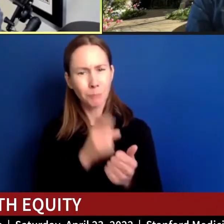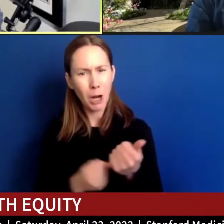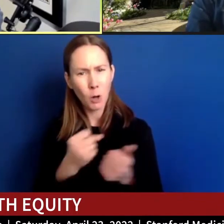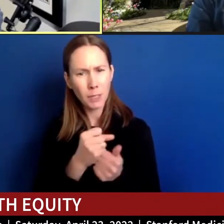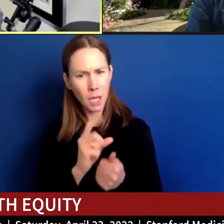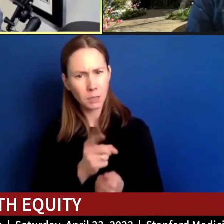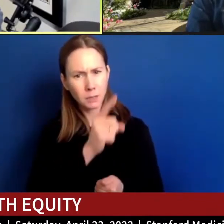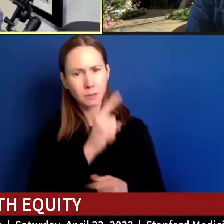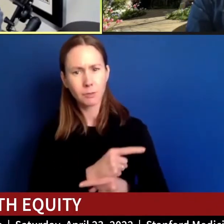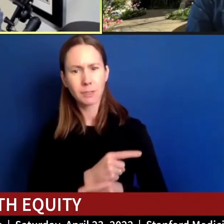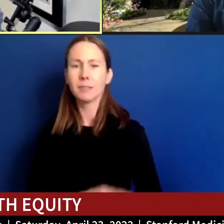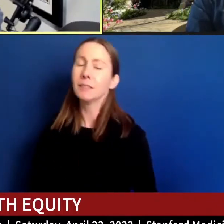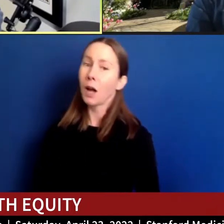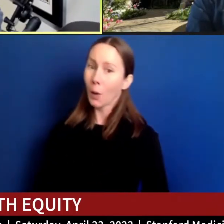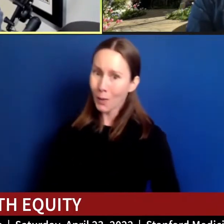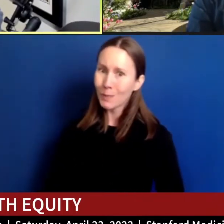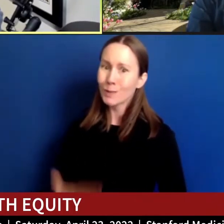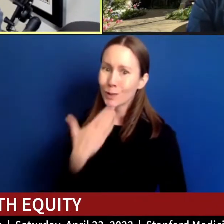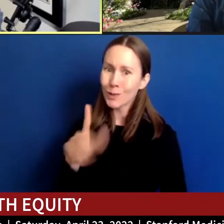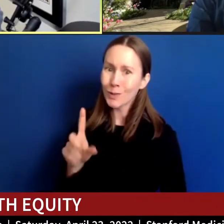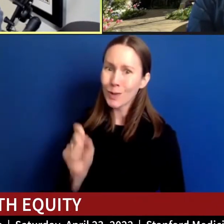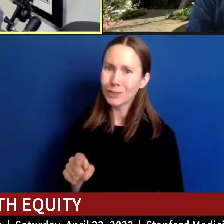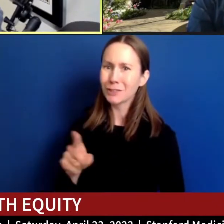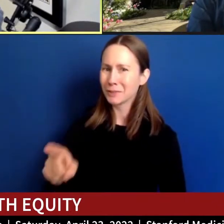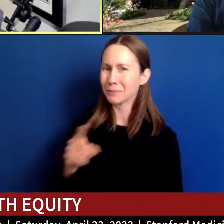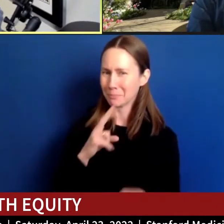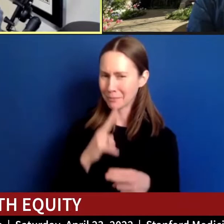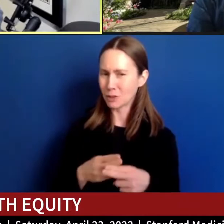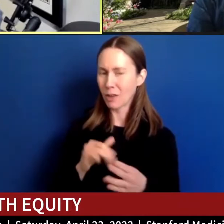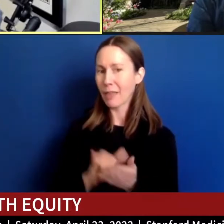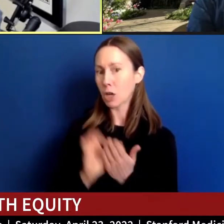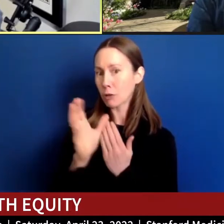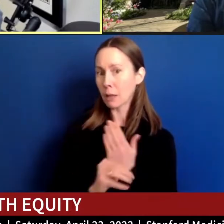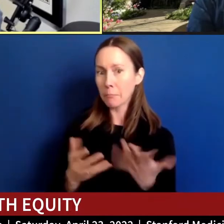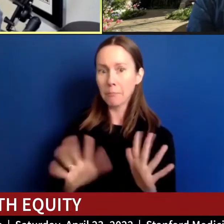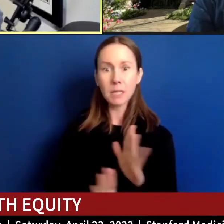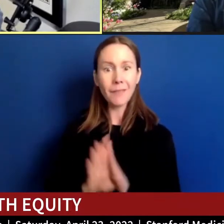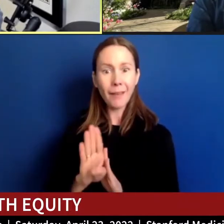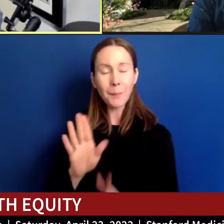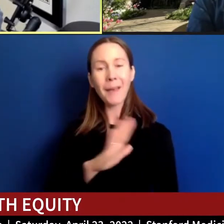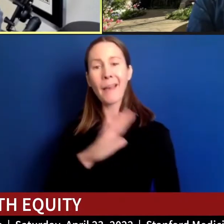mentioned… the curricula not only has to be developed, but it also has to be mandated,